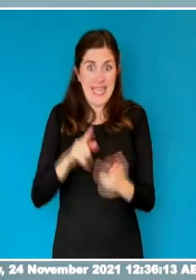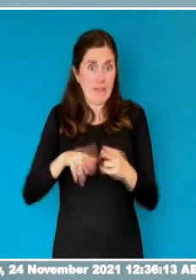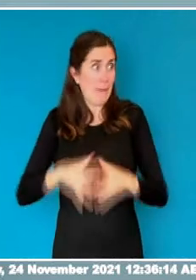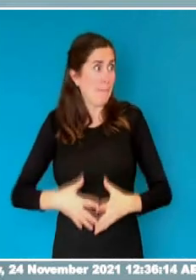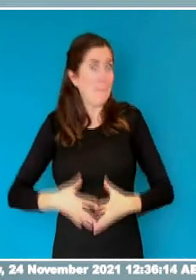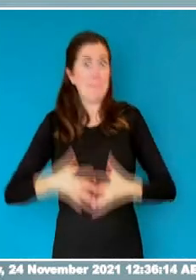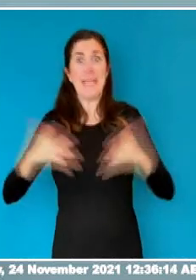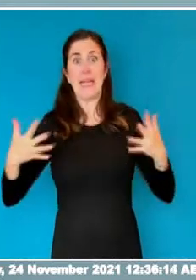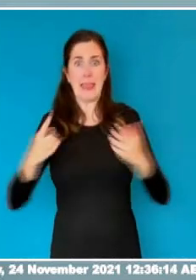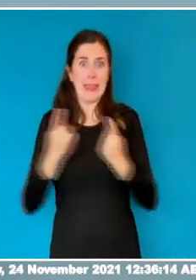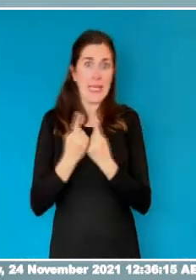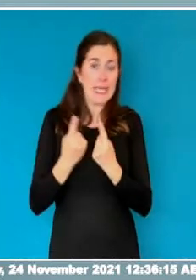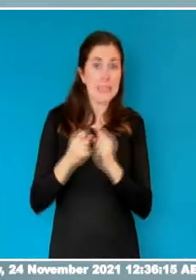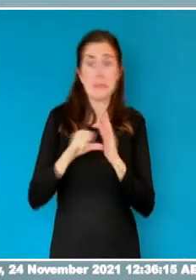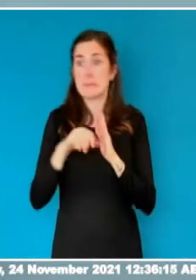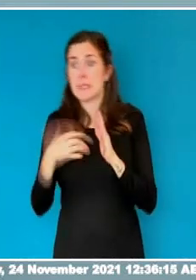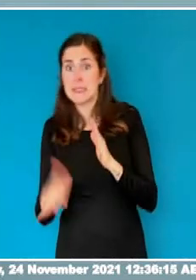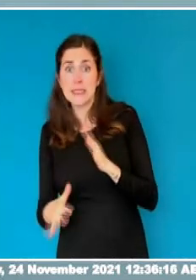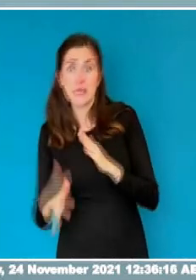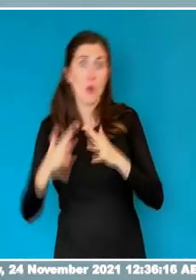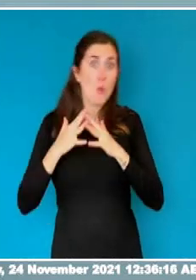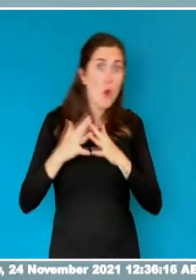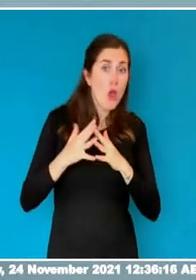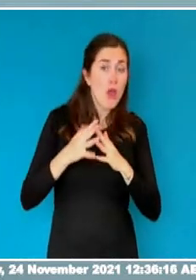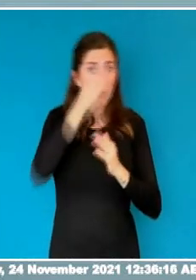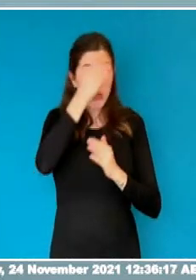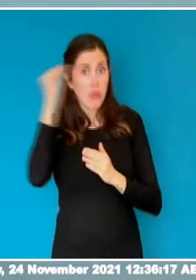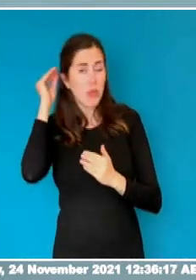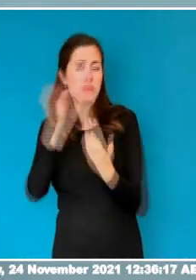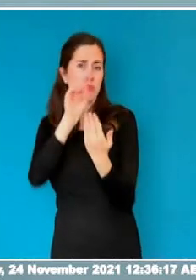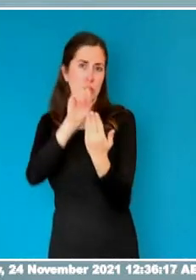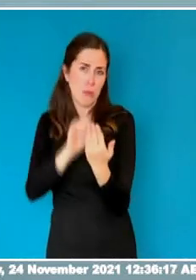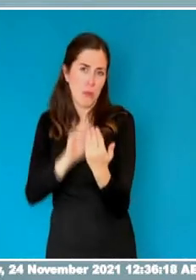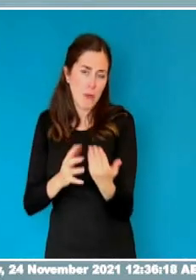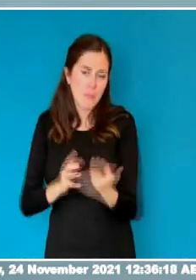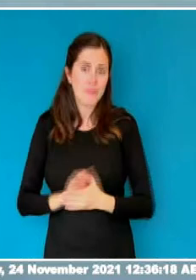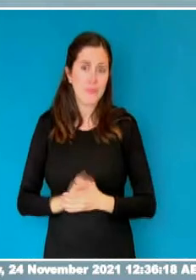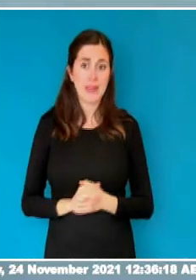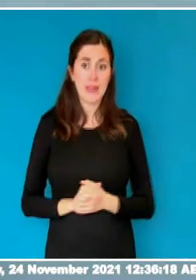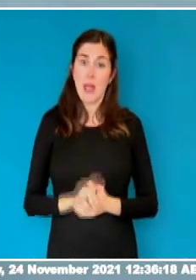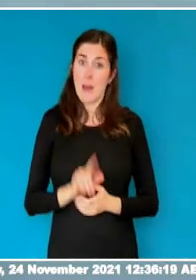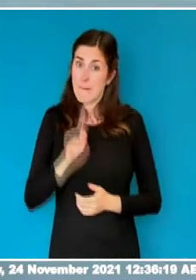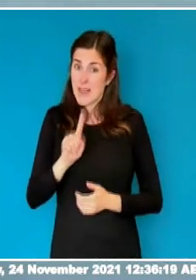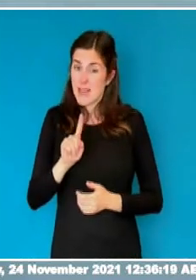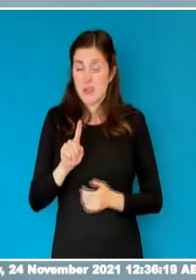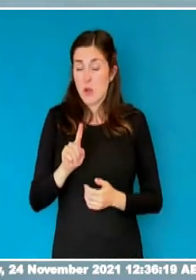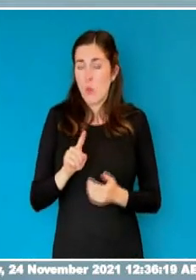Having said that, it is obvious, having answered these questions, that we actually don't have this ability across the board.